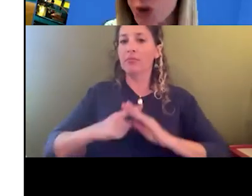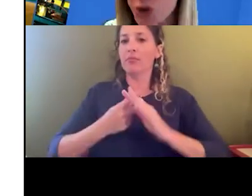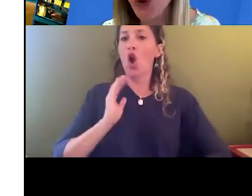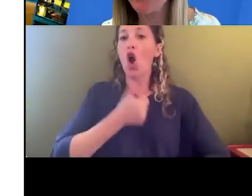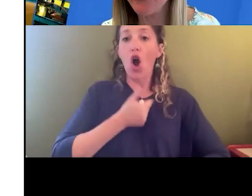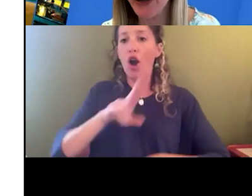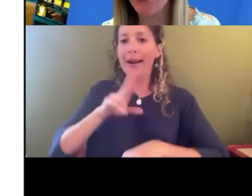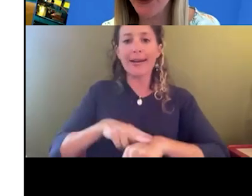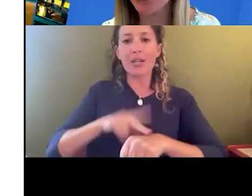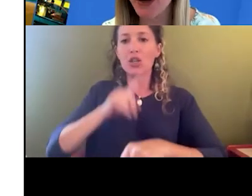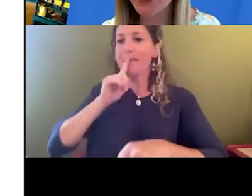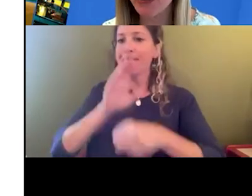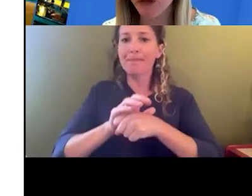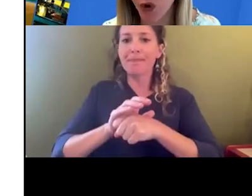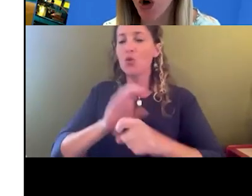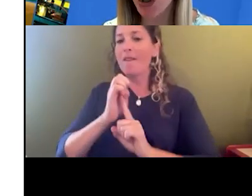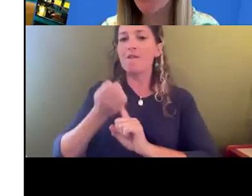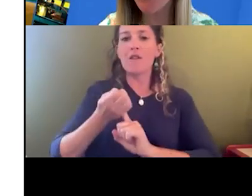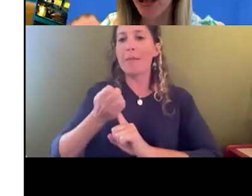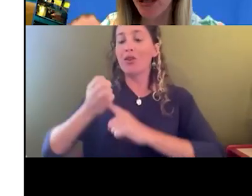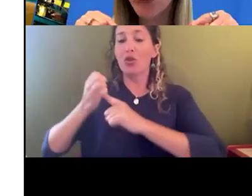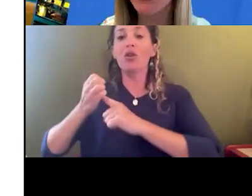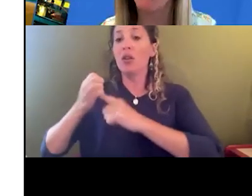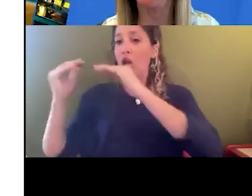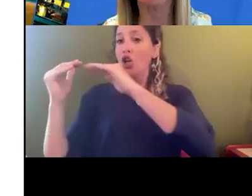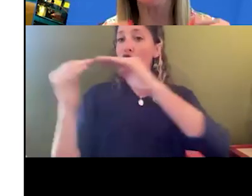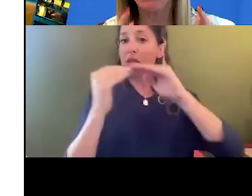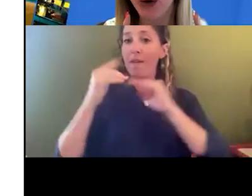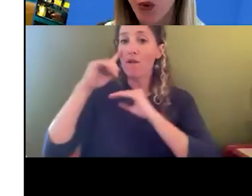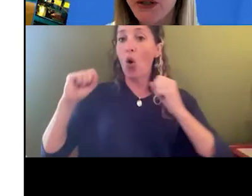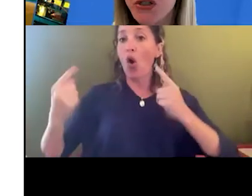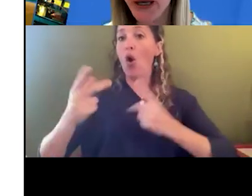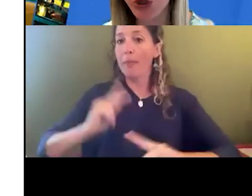to environmental justice for all. That was added, and I wanted to make